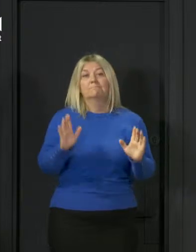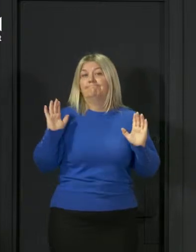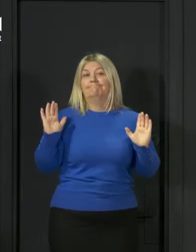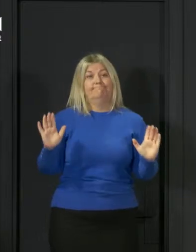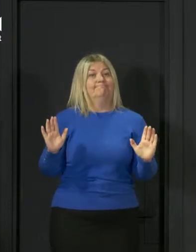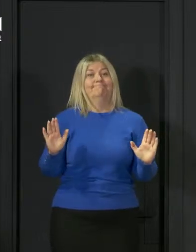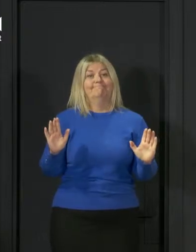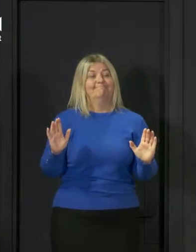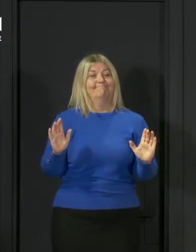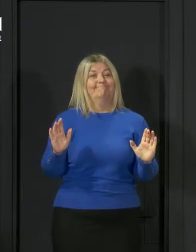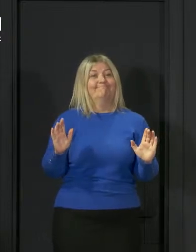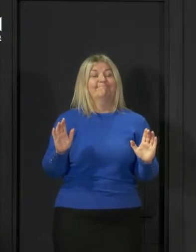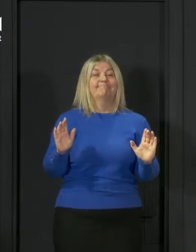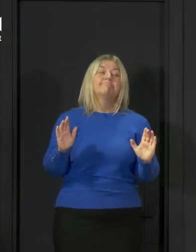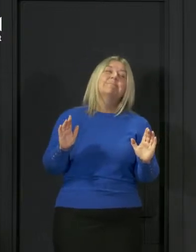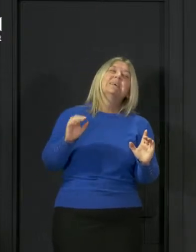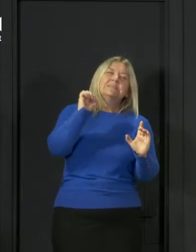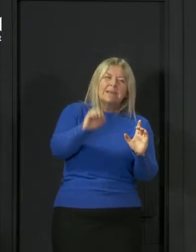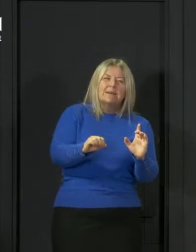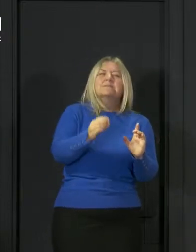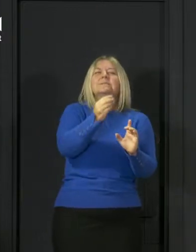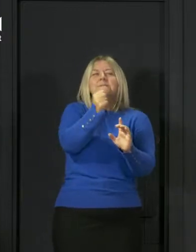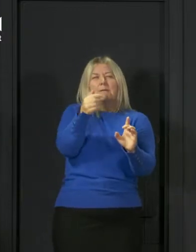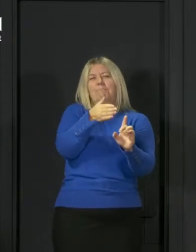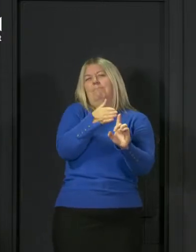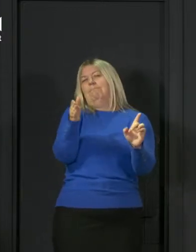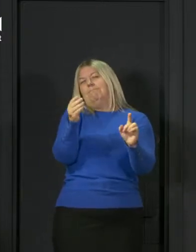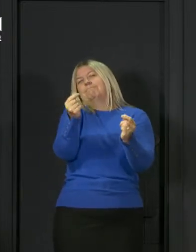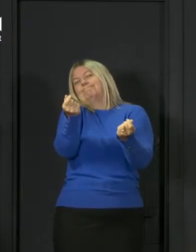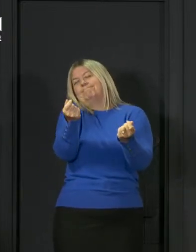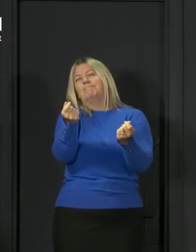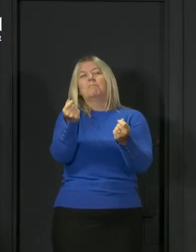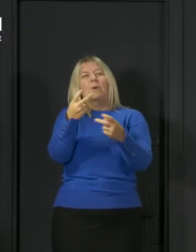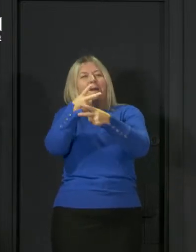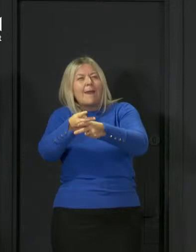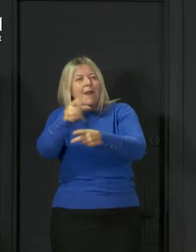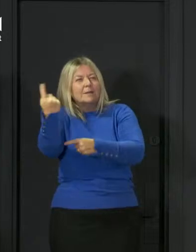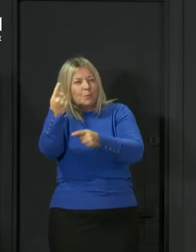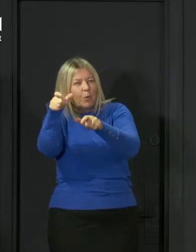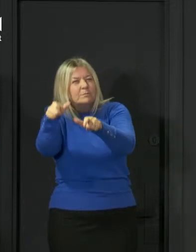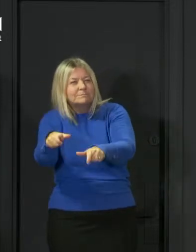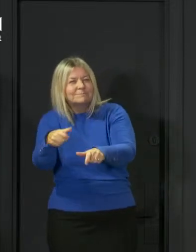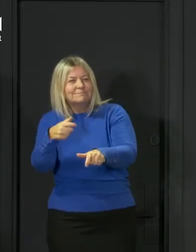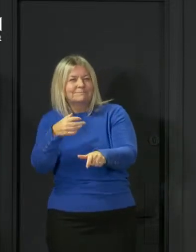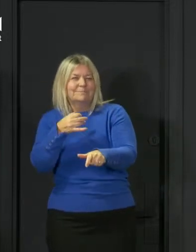except, of course, for very specific purposes, if you need to care for a vulnerable relative